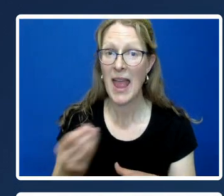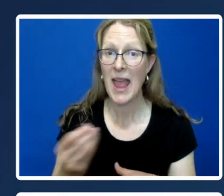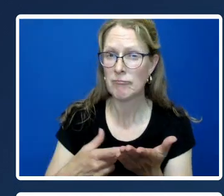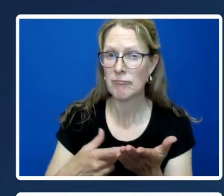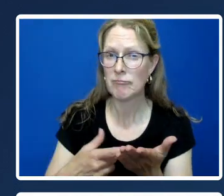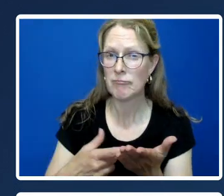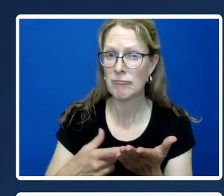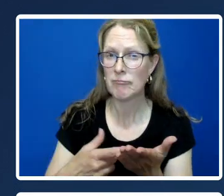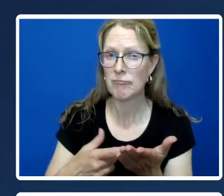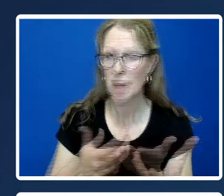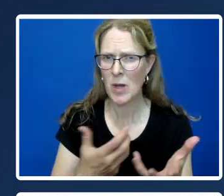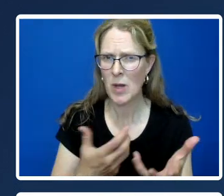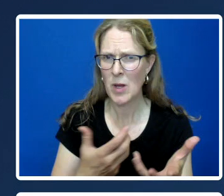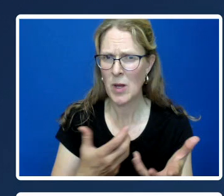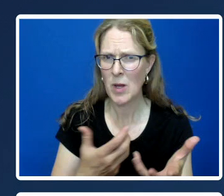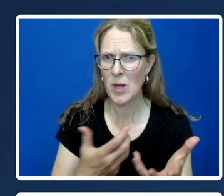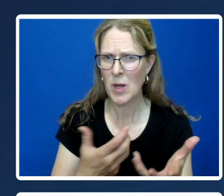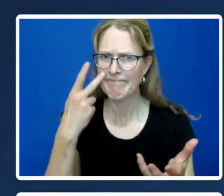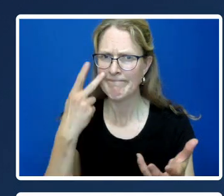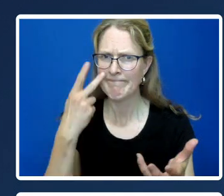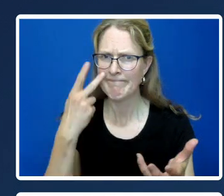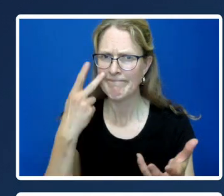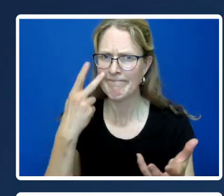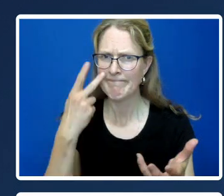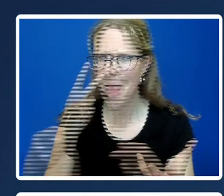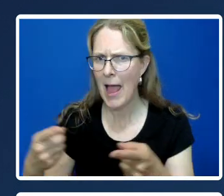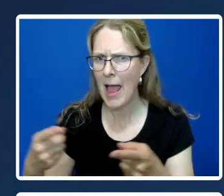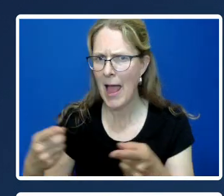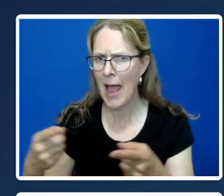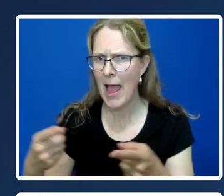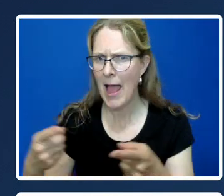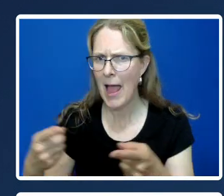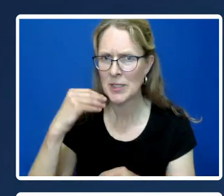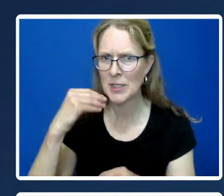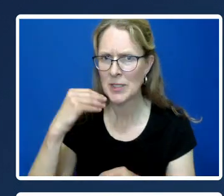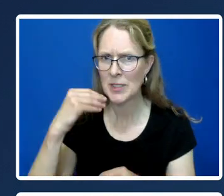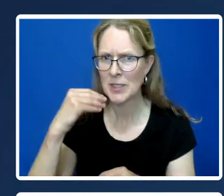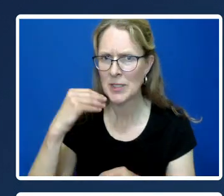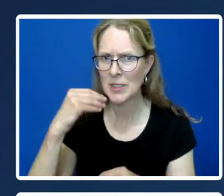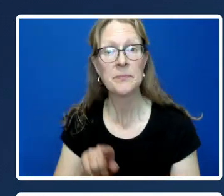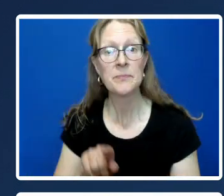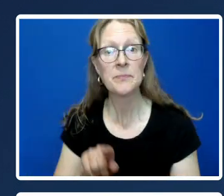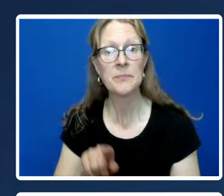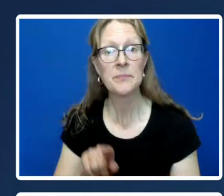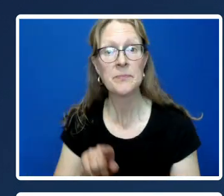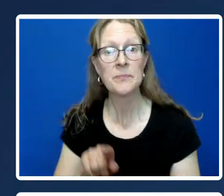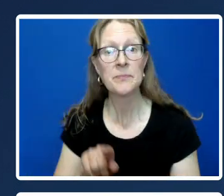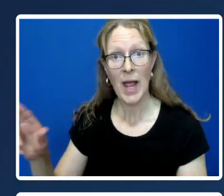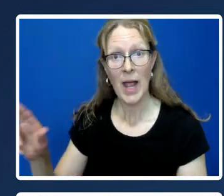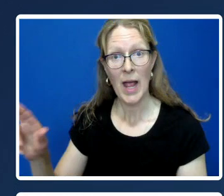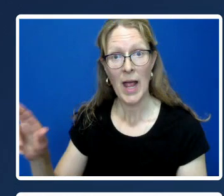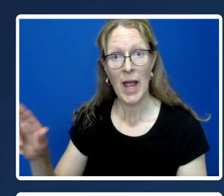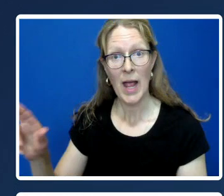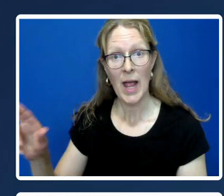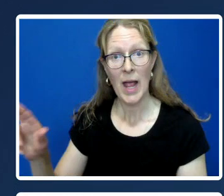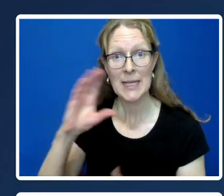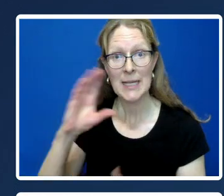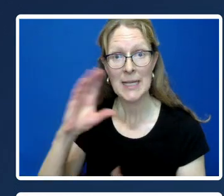Then on the right you see pictured is the student showcase,